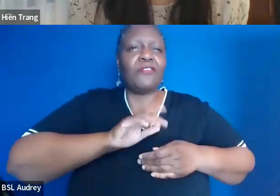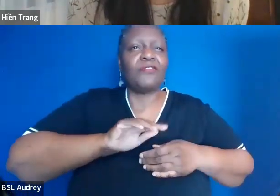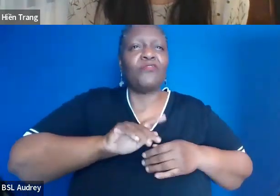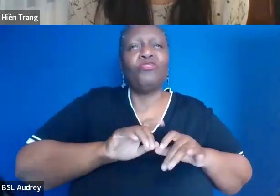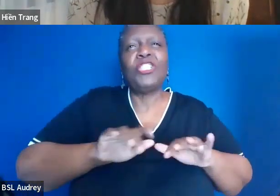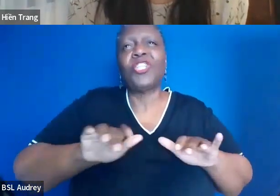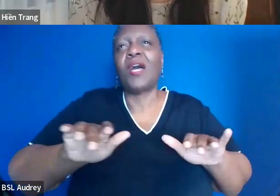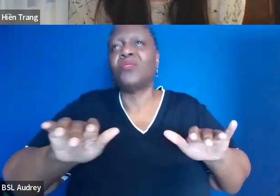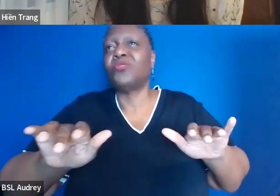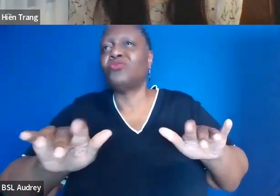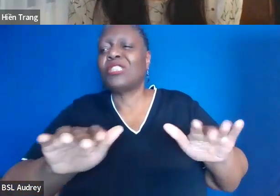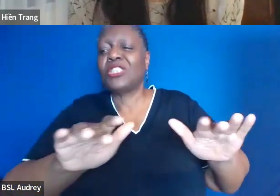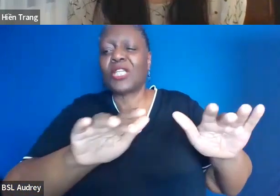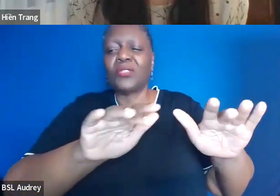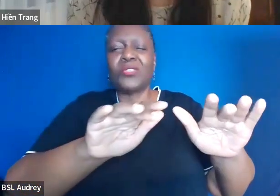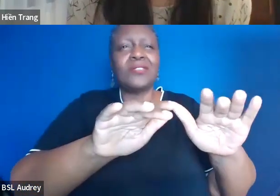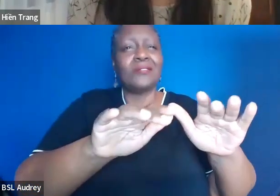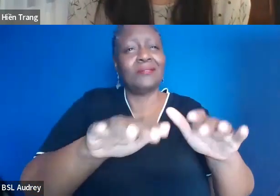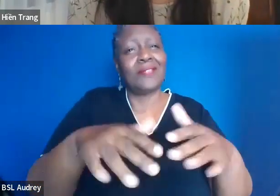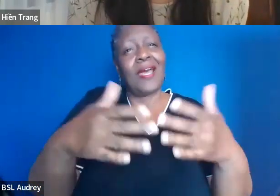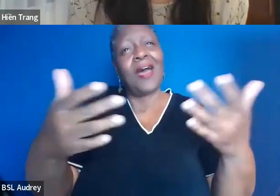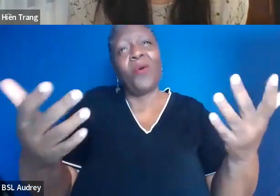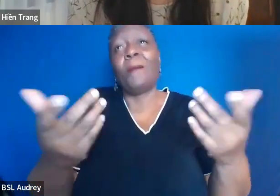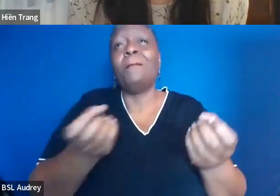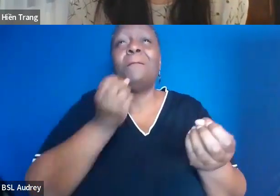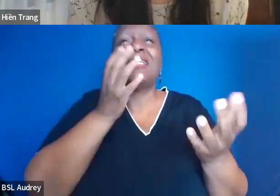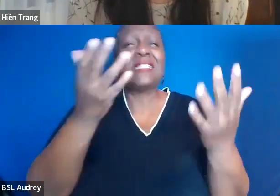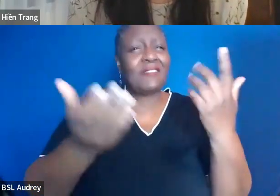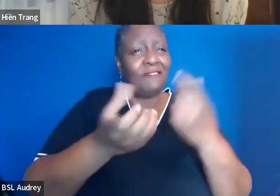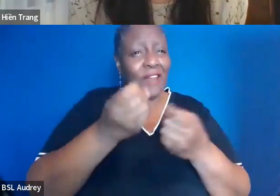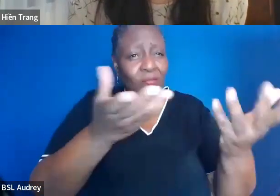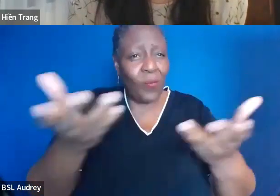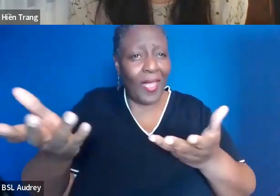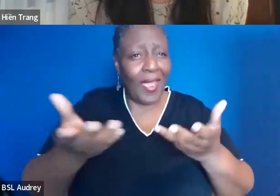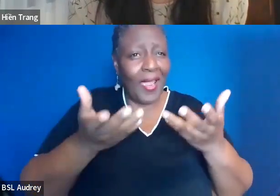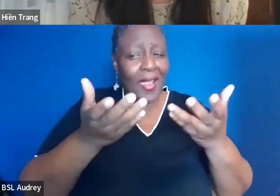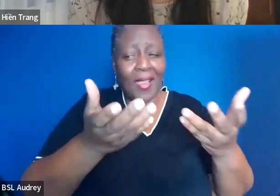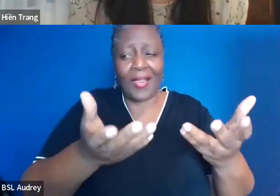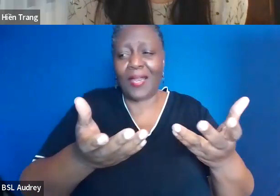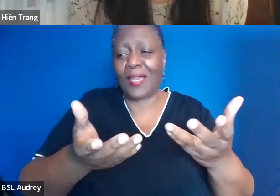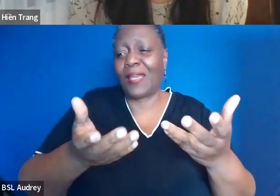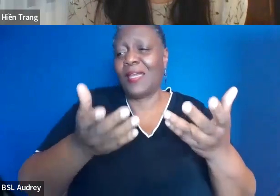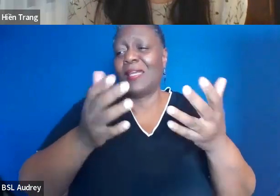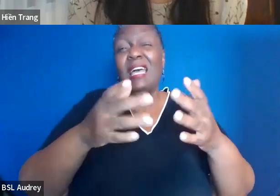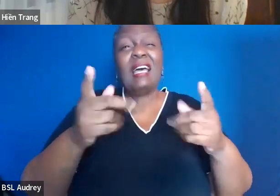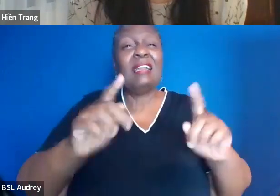Now now, where can Bliss be found? Bliss is here, nine times in ten